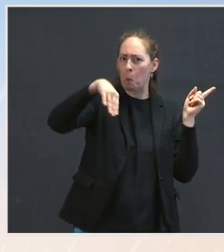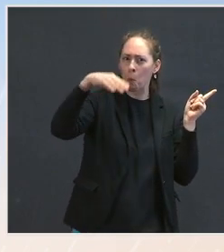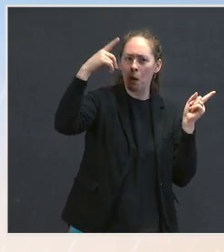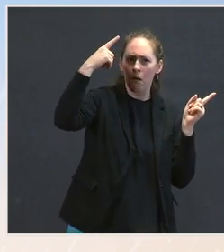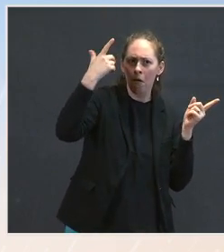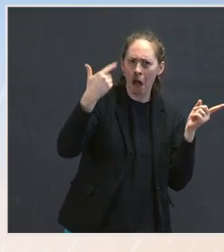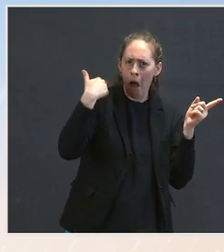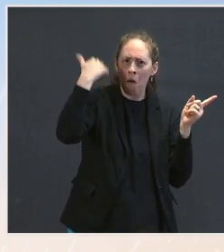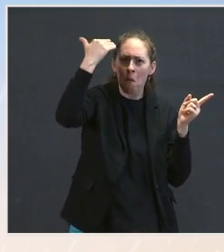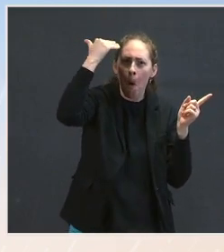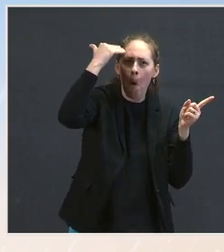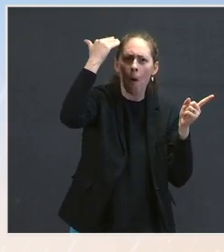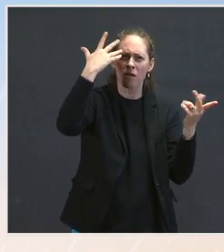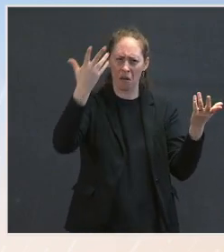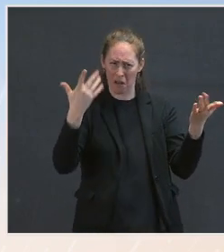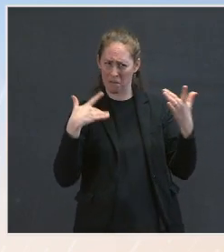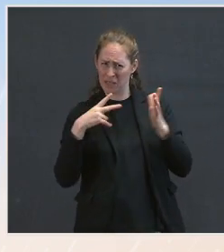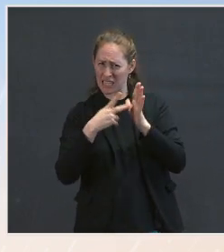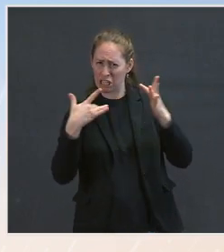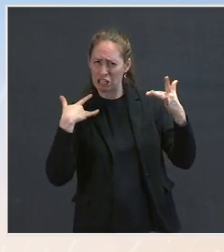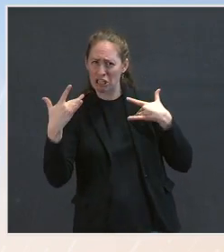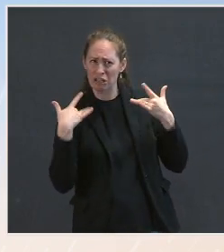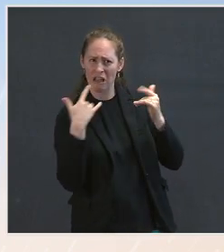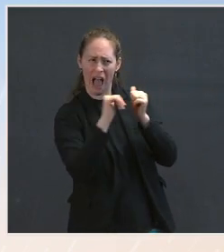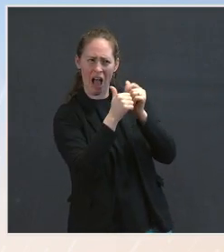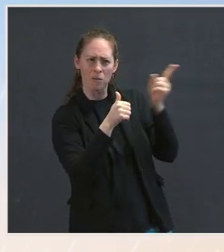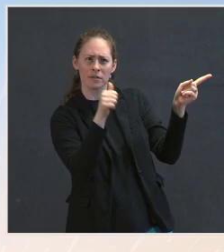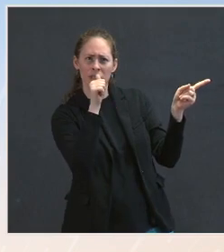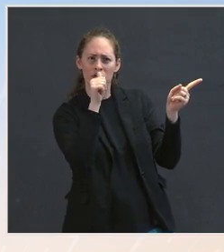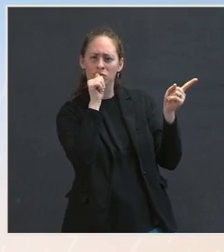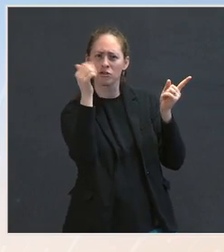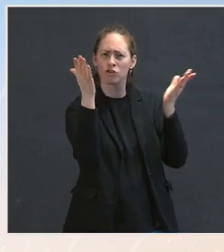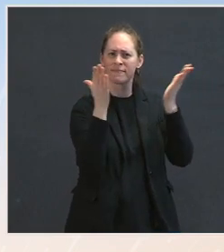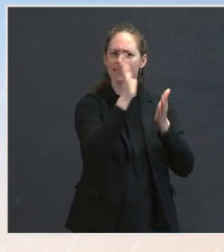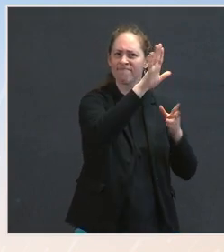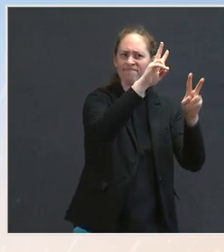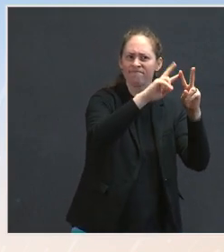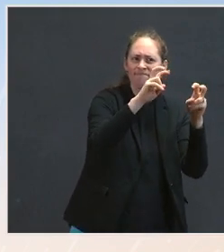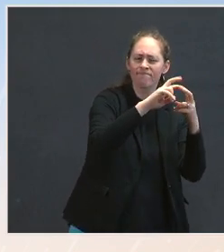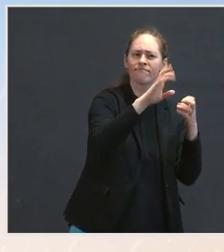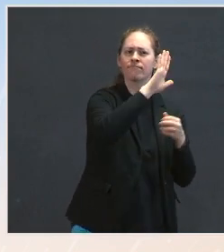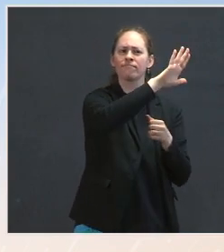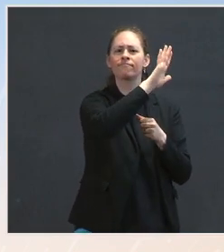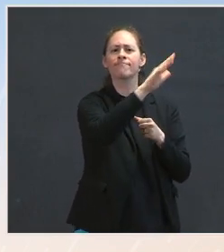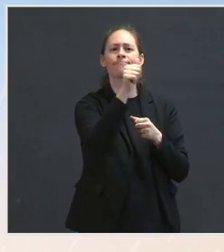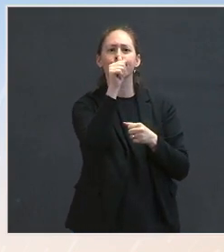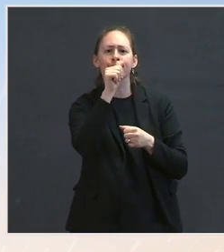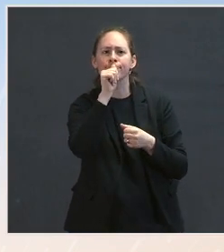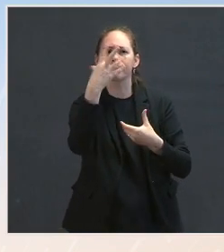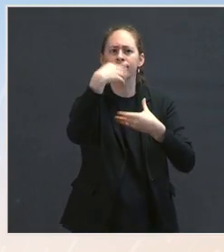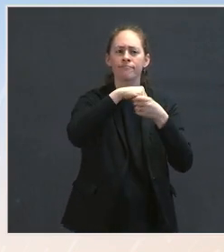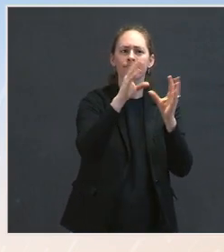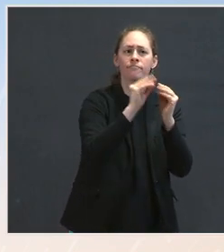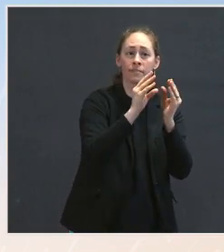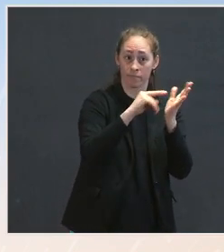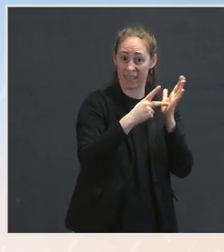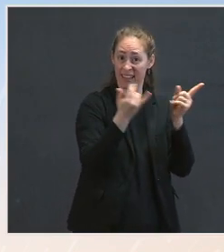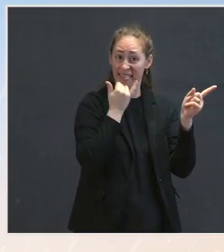about how the Secret Service assessed intelligence briefings and whether there was any missteps on their part? Ms. Psaki: Review by the --